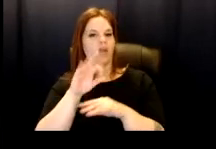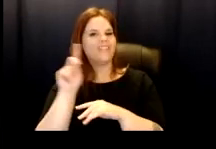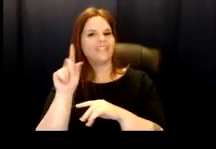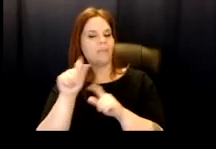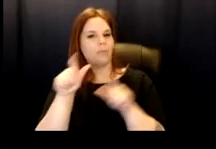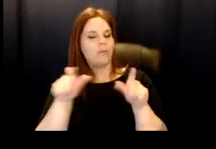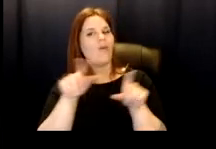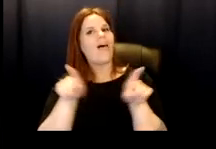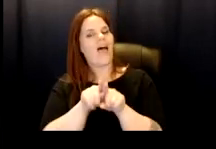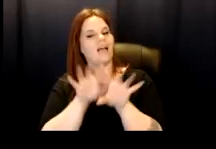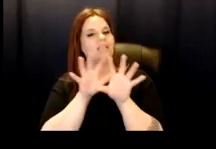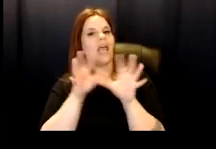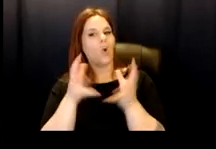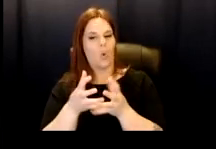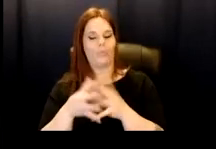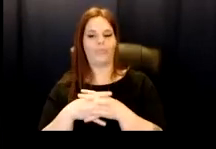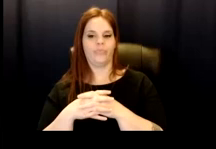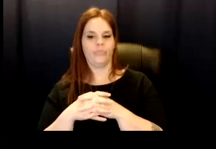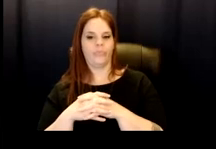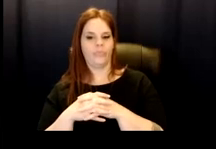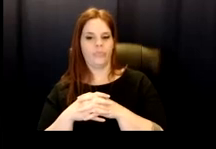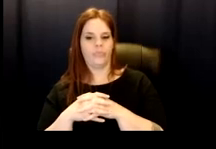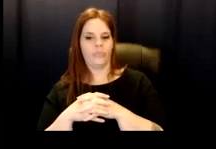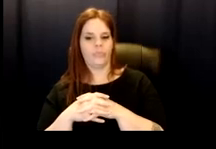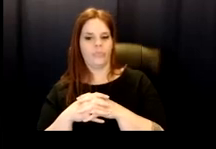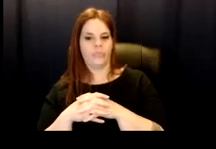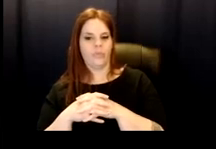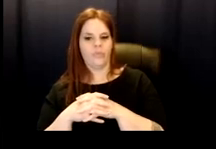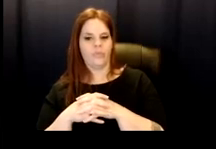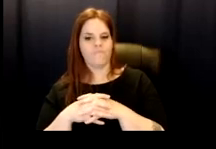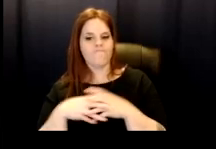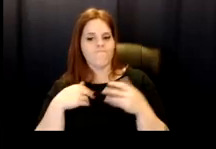And I don't know I don't know how we would necessarily research that or how we would